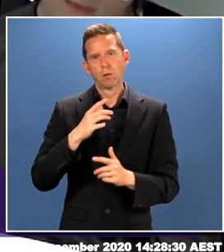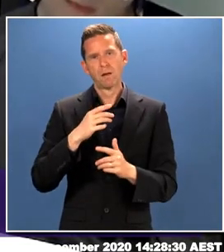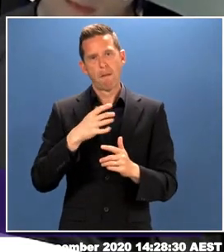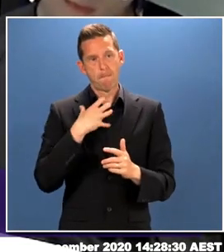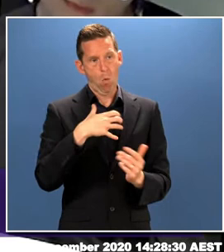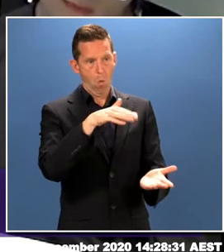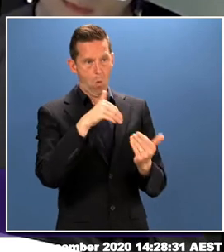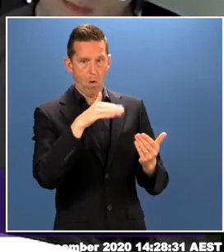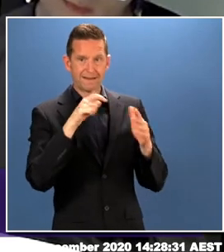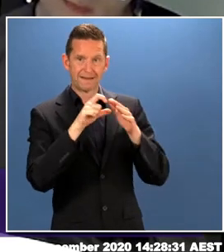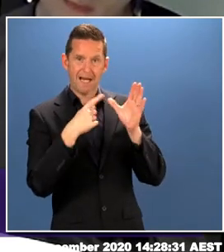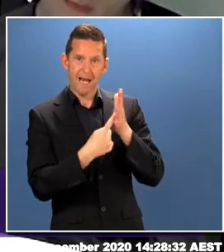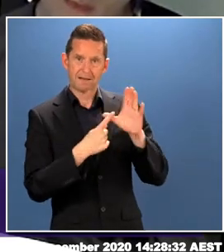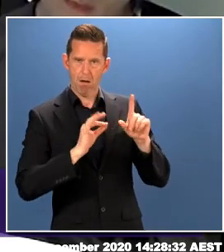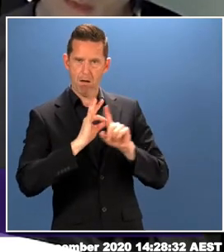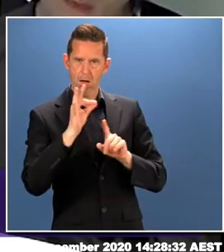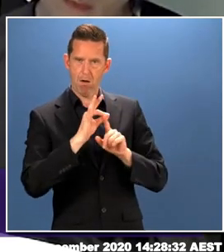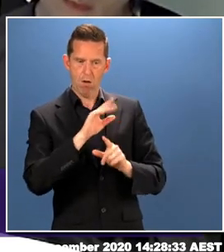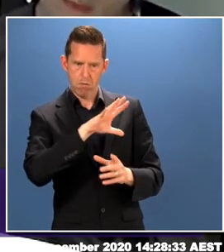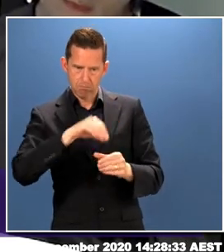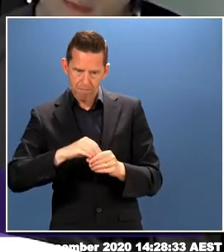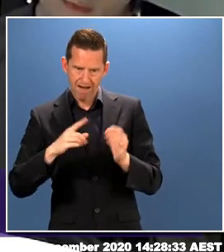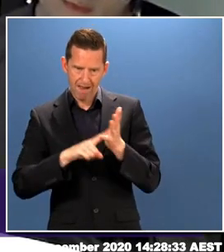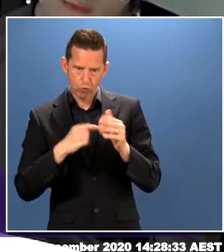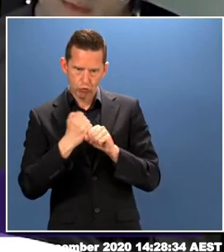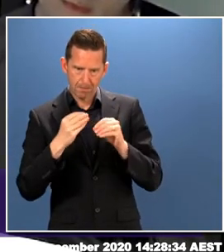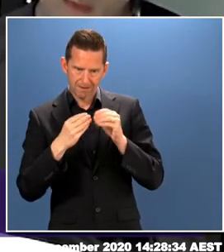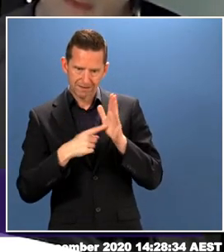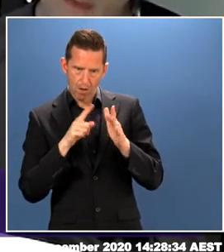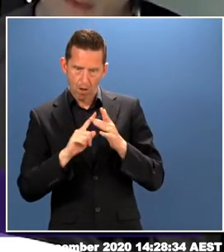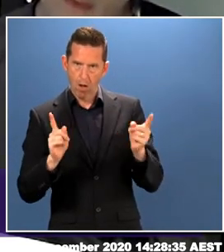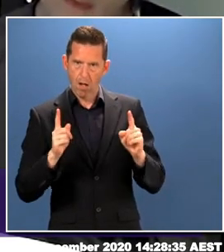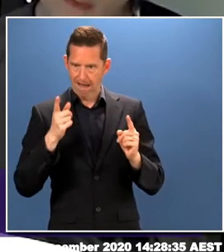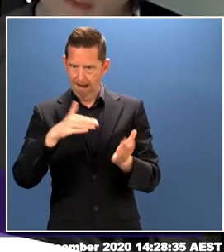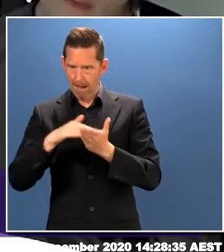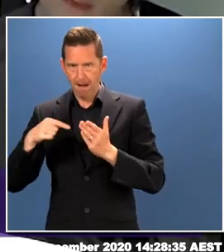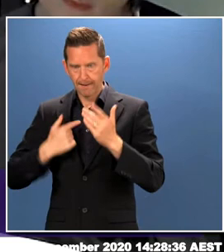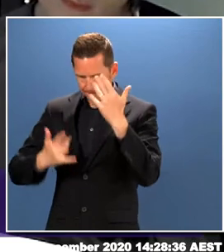collection practices because these are currently inadequate data collection